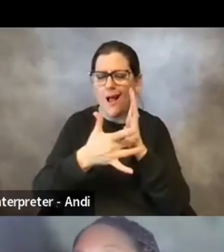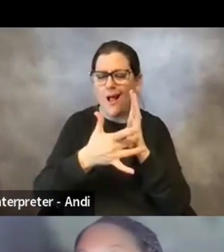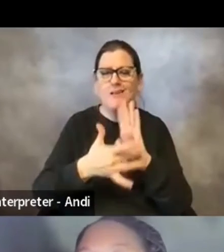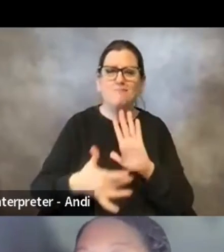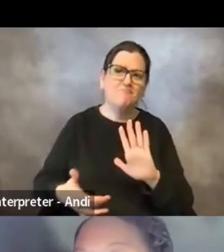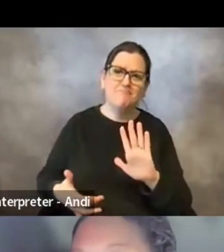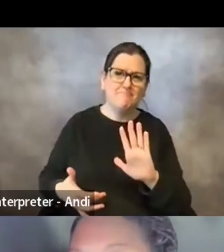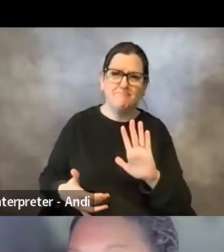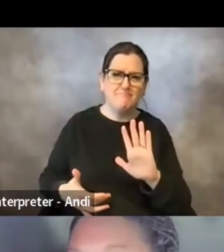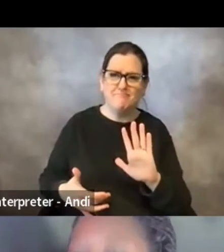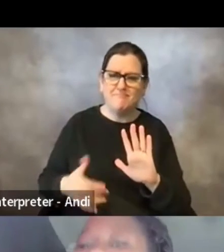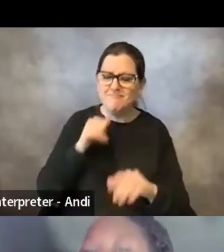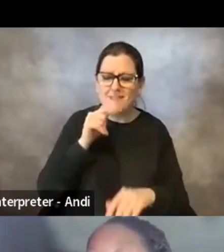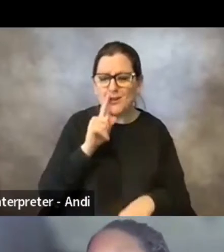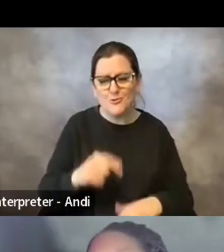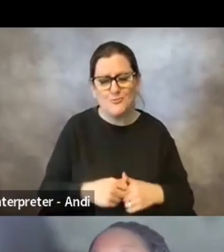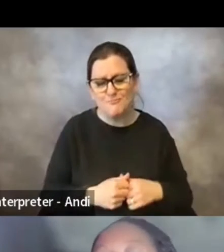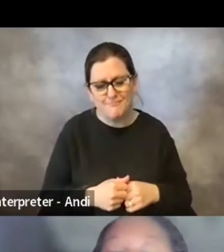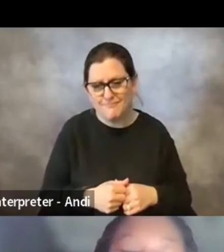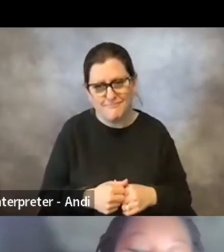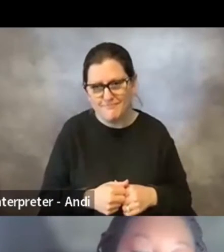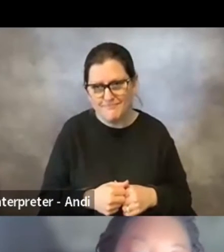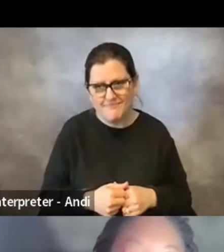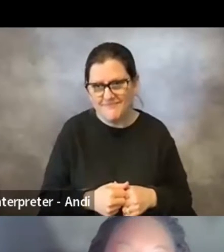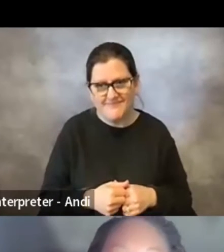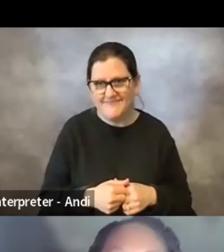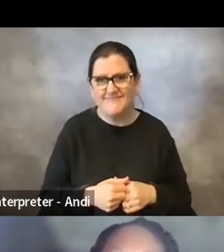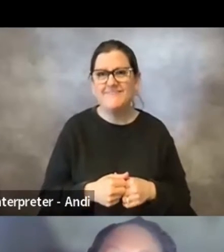I'm sorry, that's not true. And